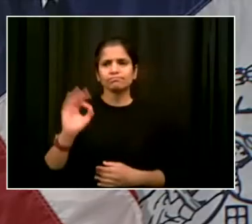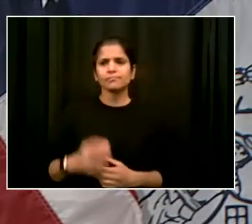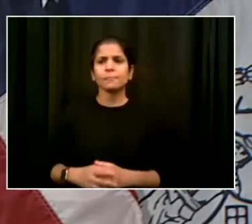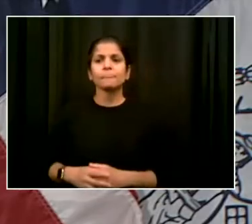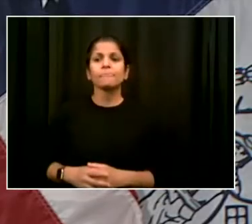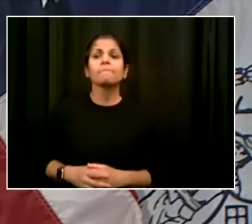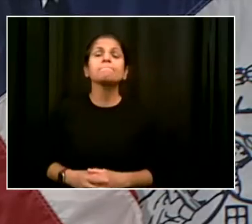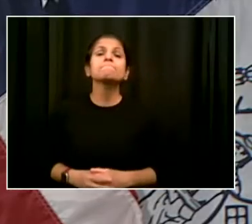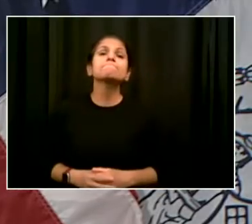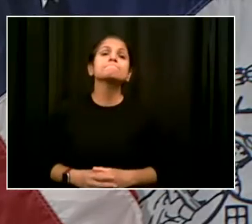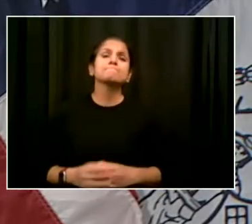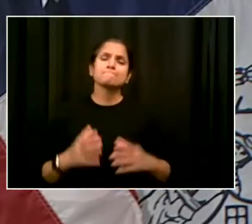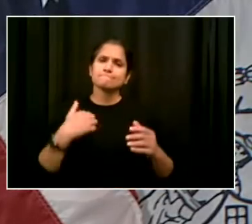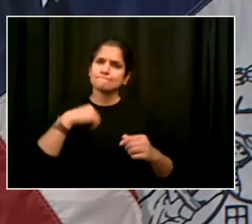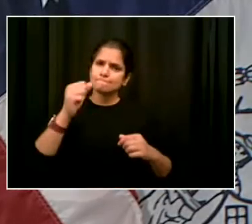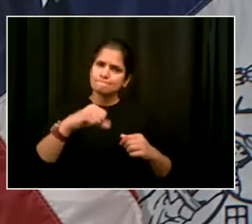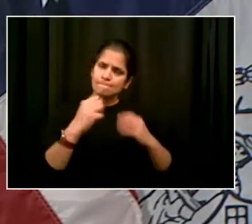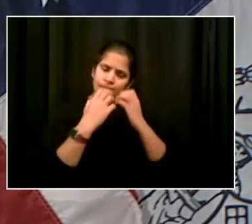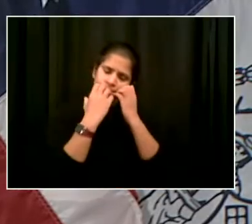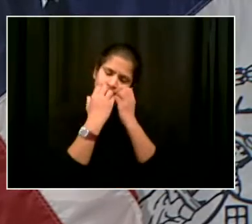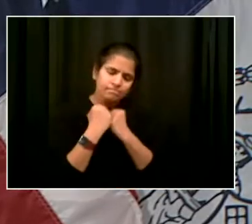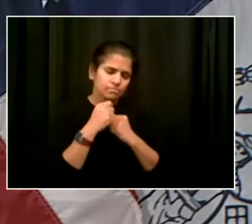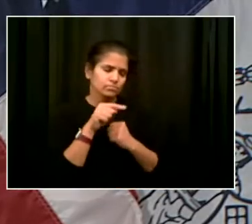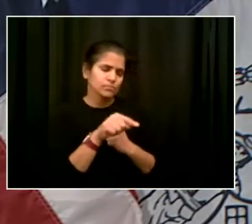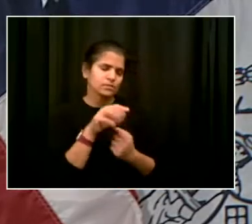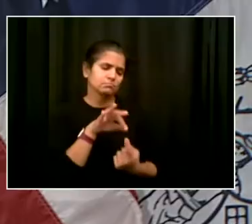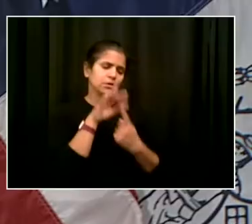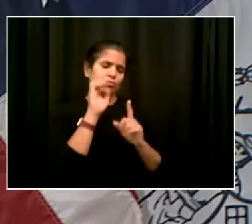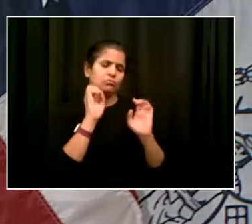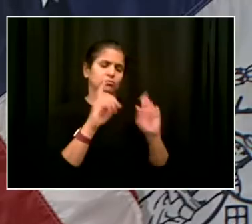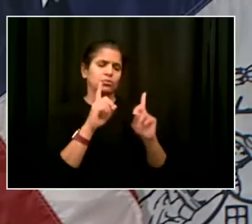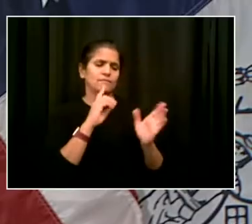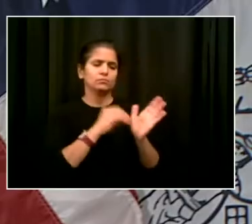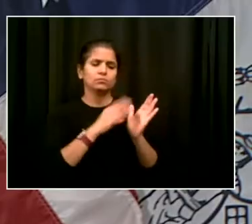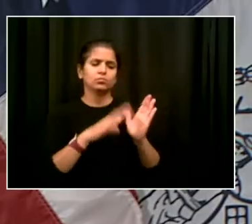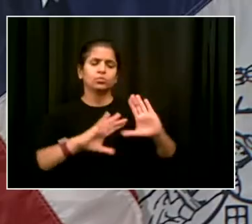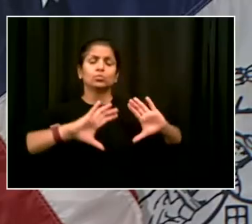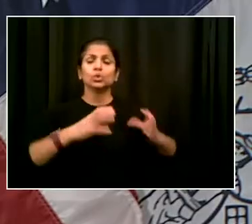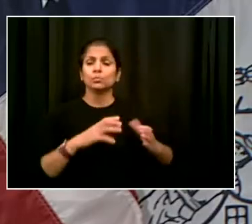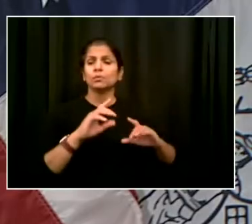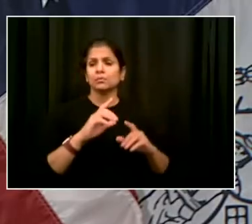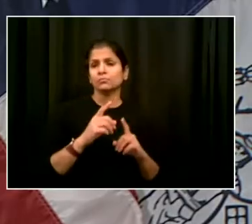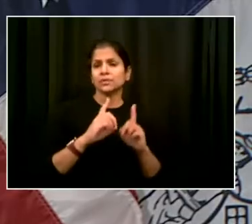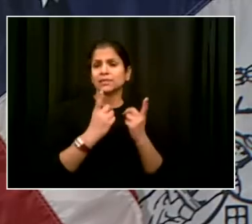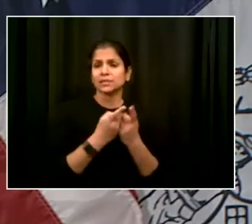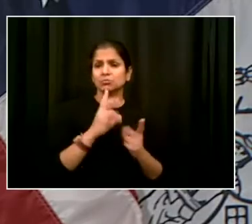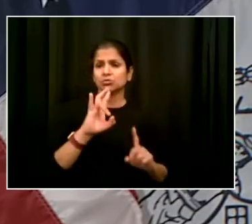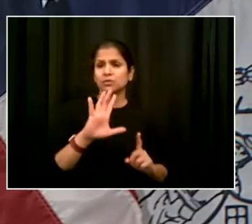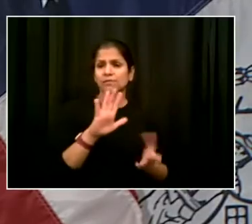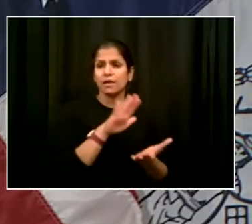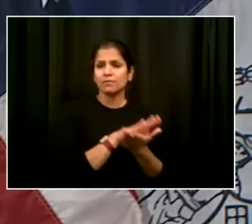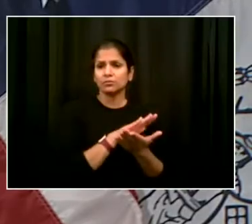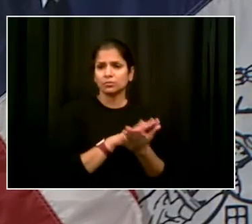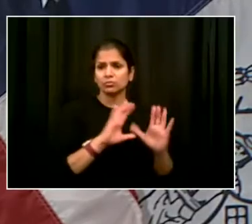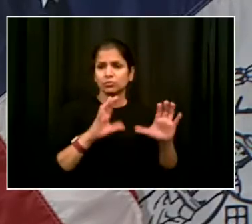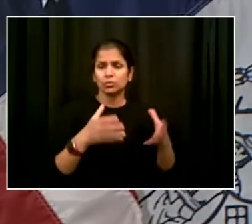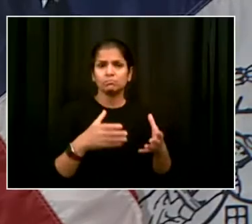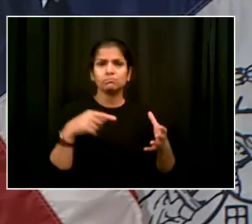TO BEBEHE TRE FOR OUR KIDS. PARTICULARLY SPECIAL-NEEDS KIDS, YOUNGER KIDS.